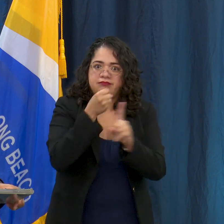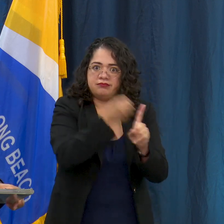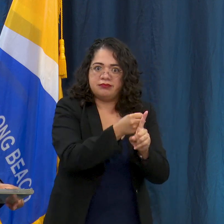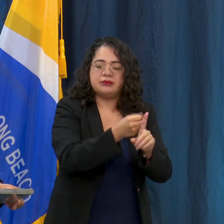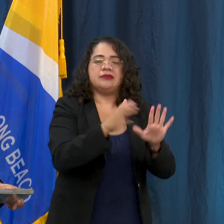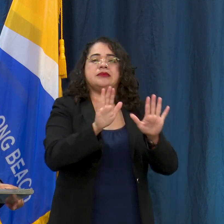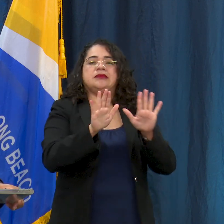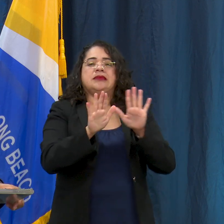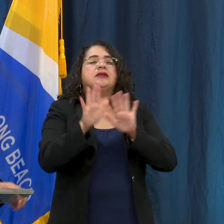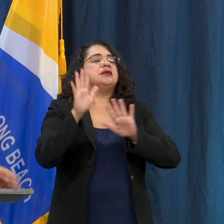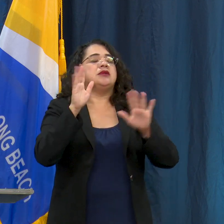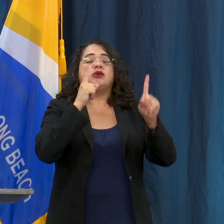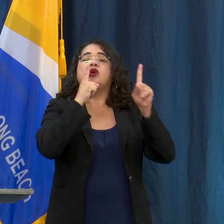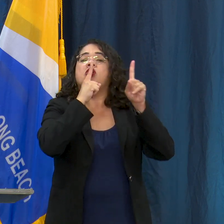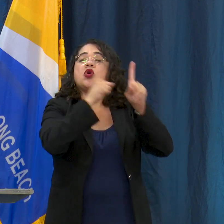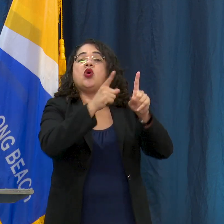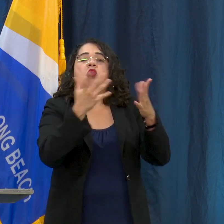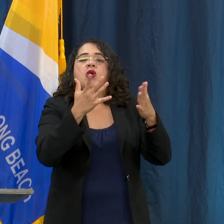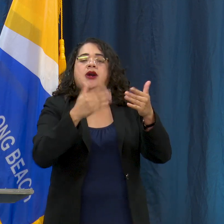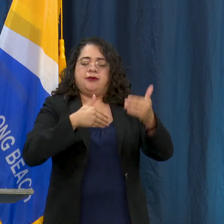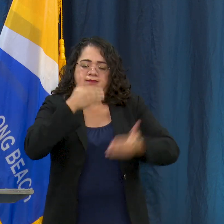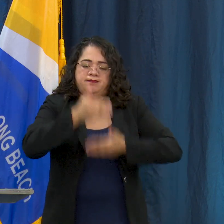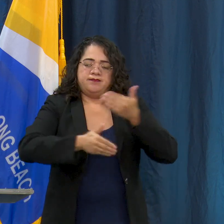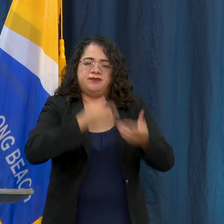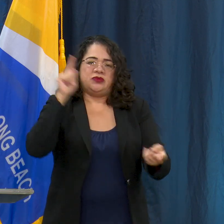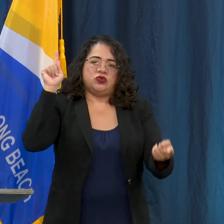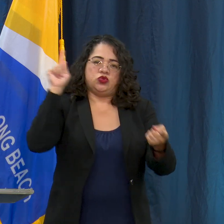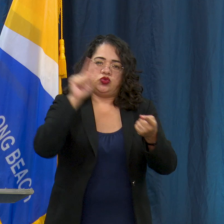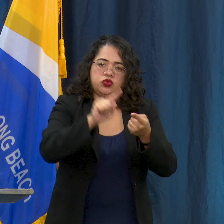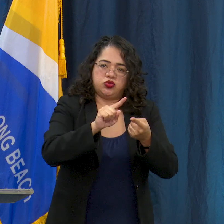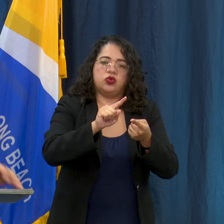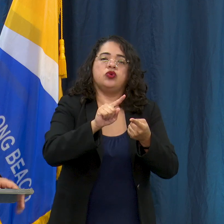as well and so what we did of course was got to work and made sure that we had